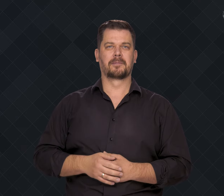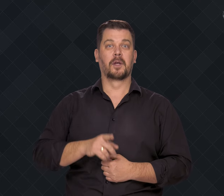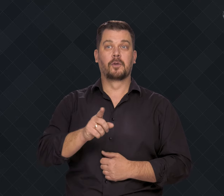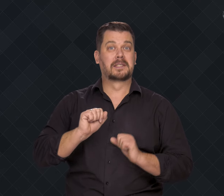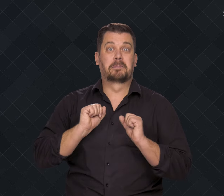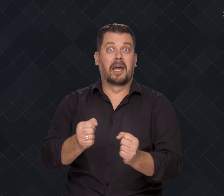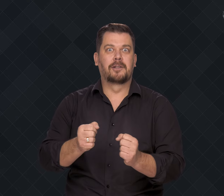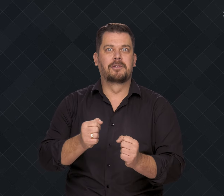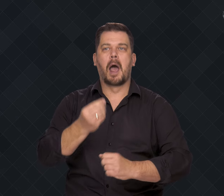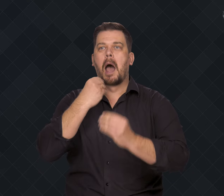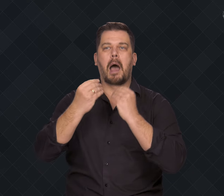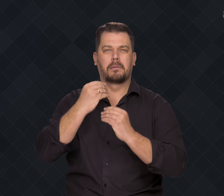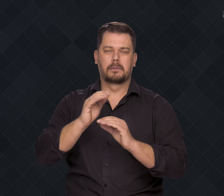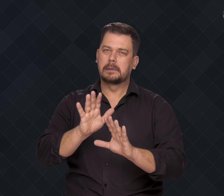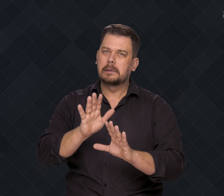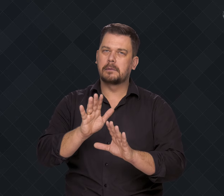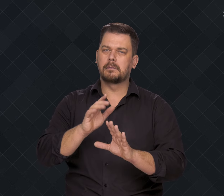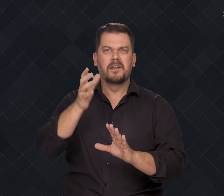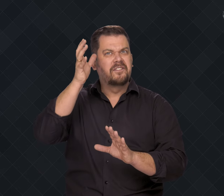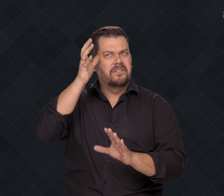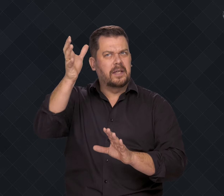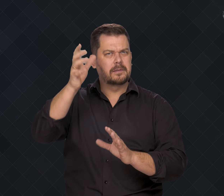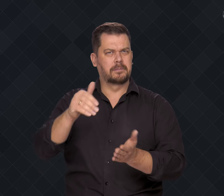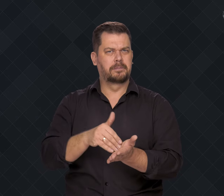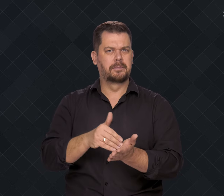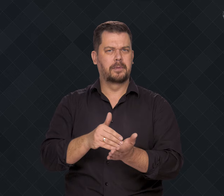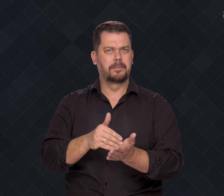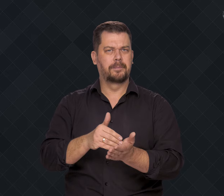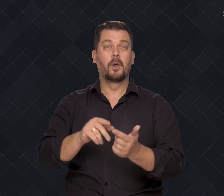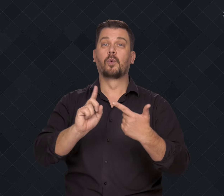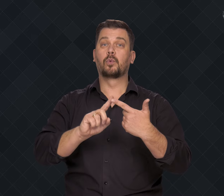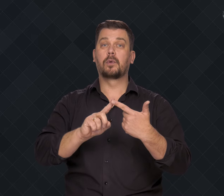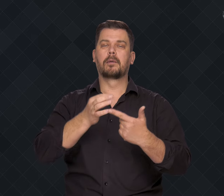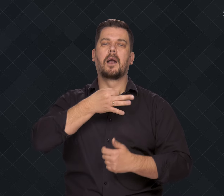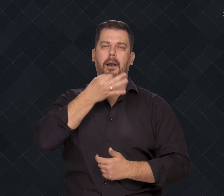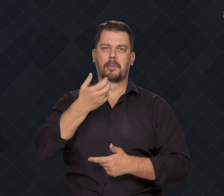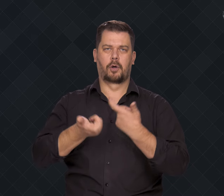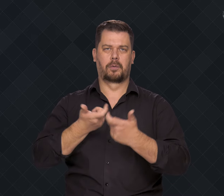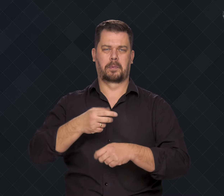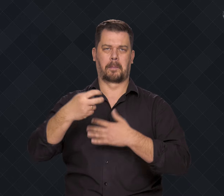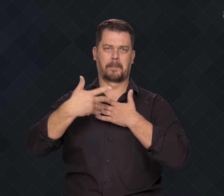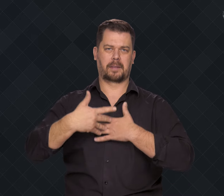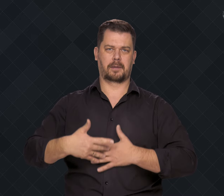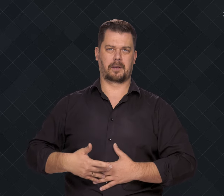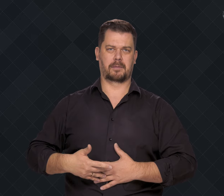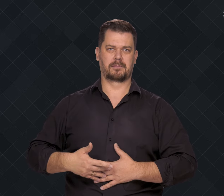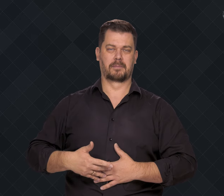So take your time, but acquire knowledge. Secondly: get tested.